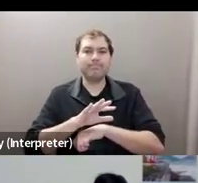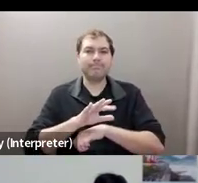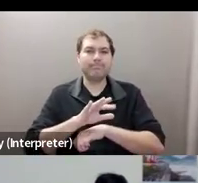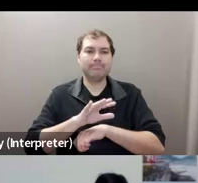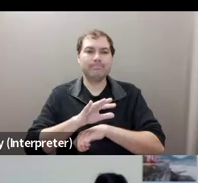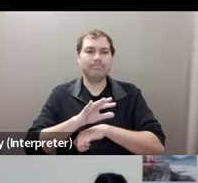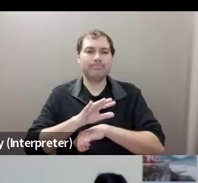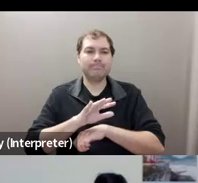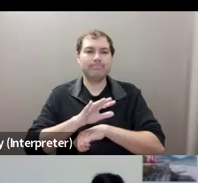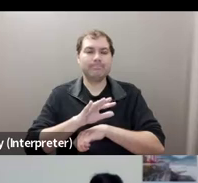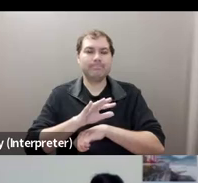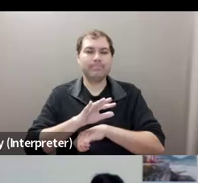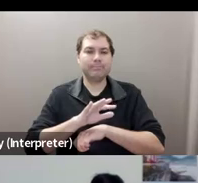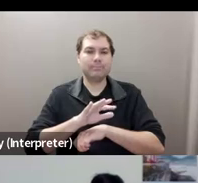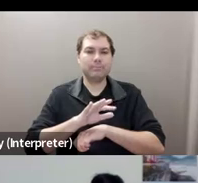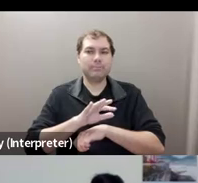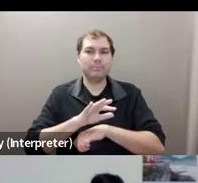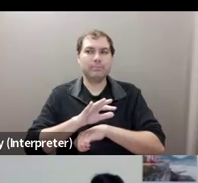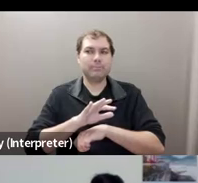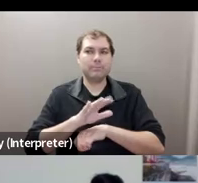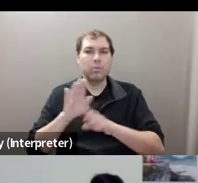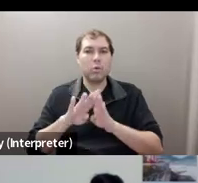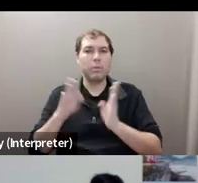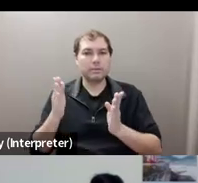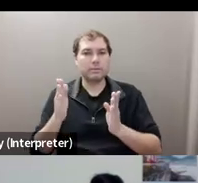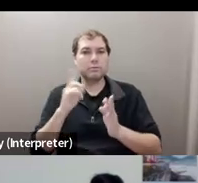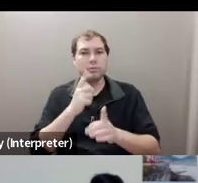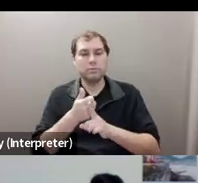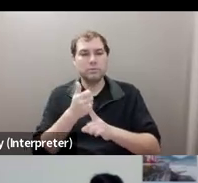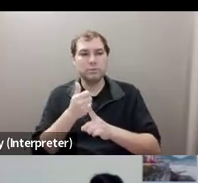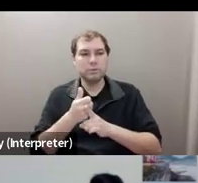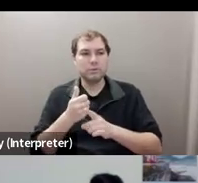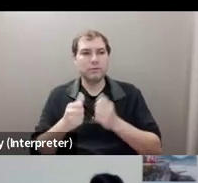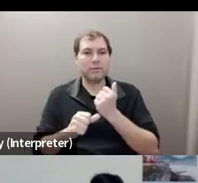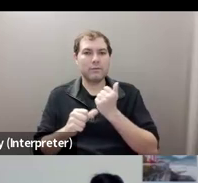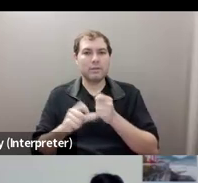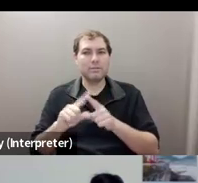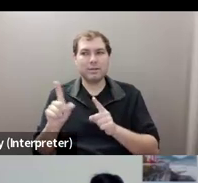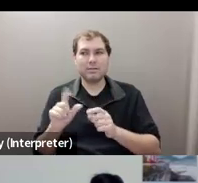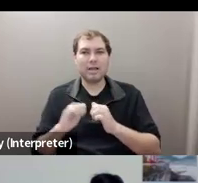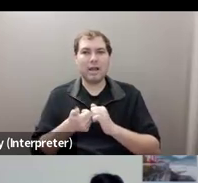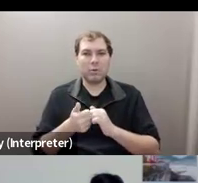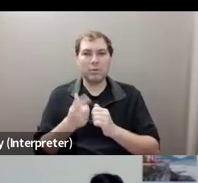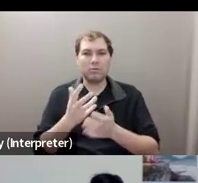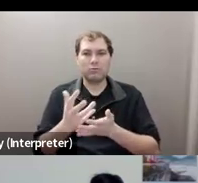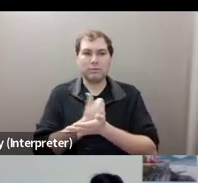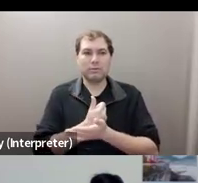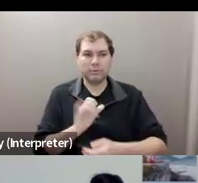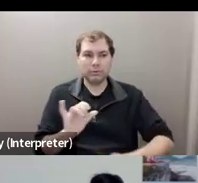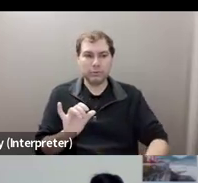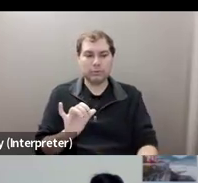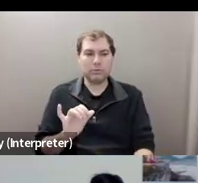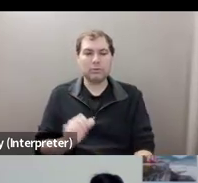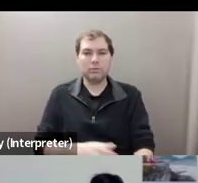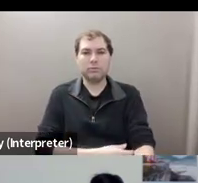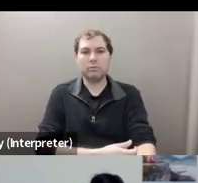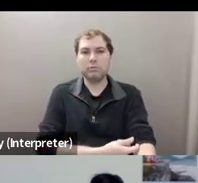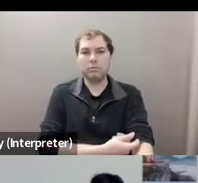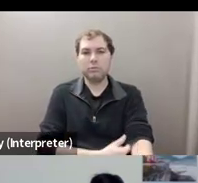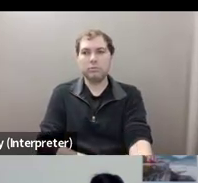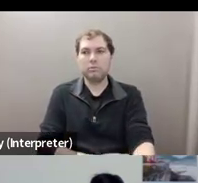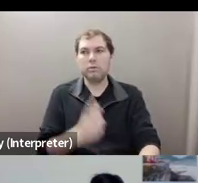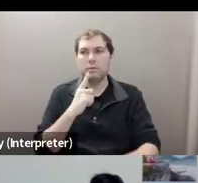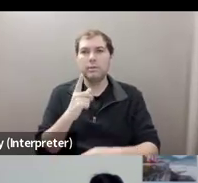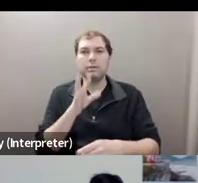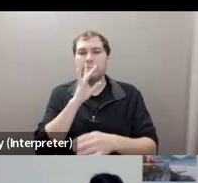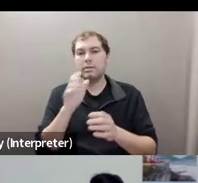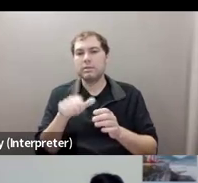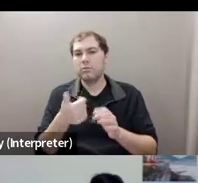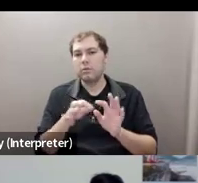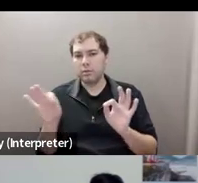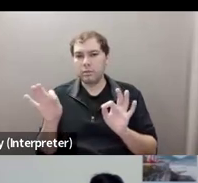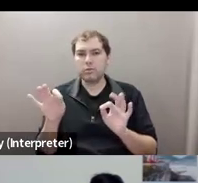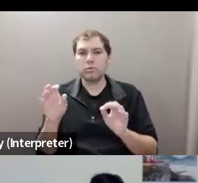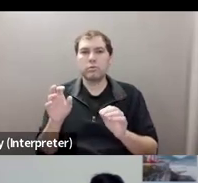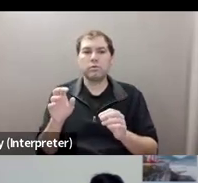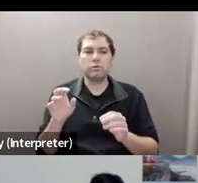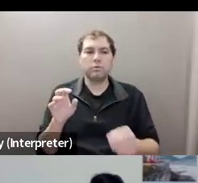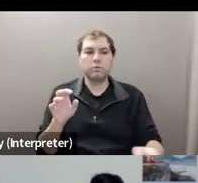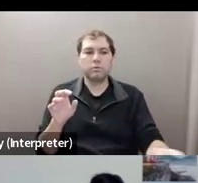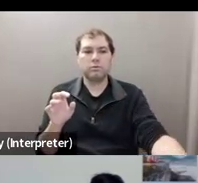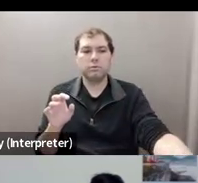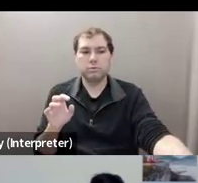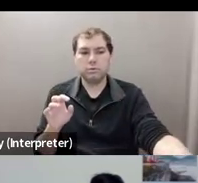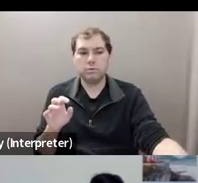Rebecca - APRIL: not only openness to self advocating, but the way that they are received. Whether this be someone who speaks another language, or somebody who is deaf.